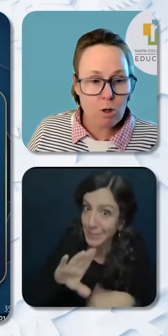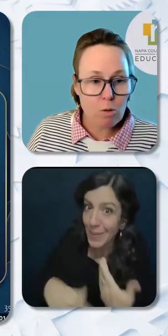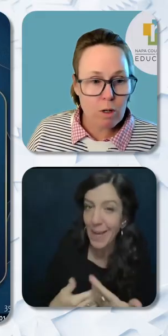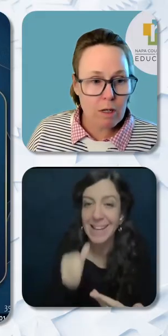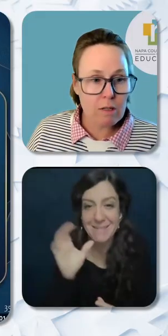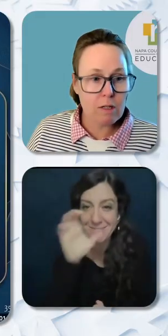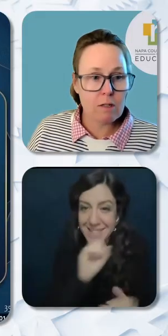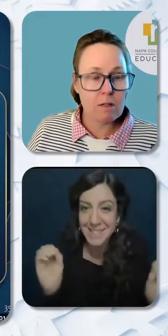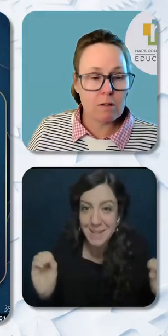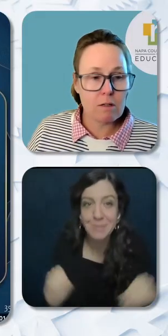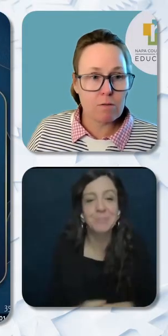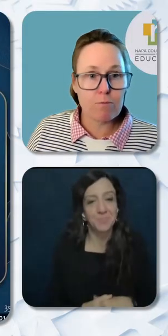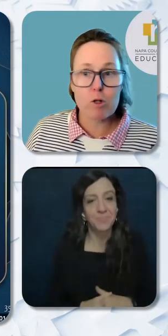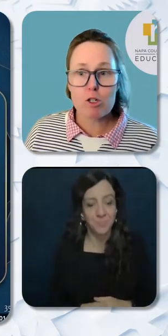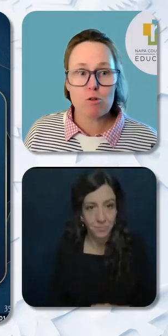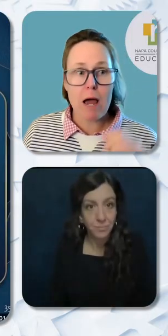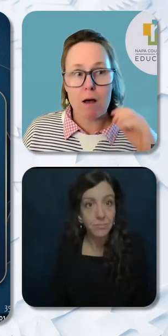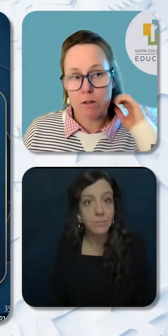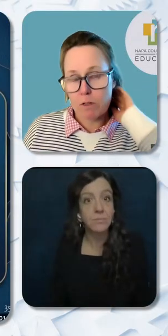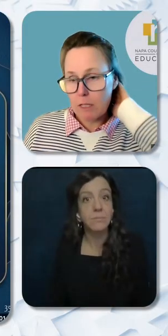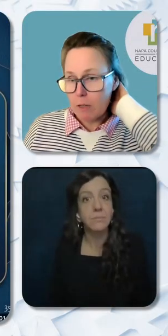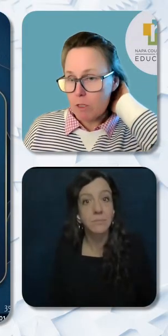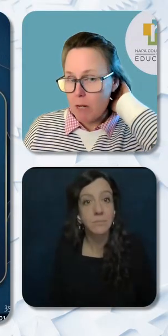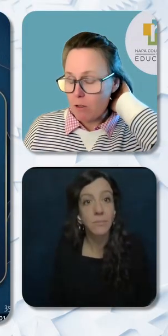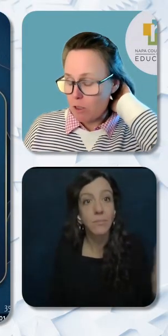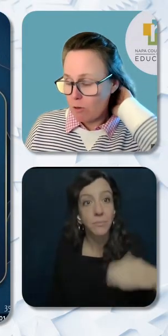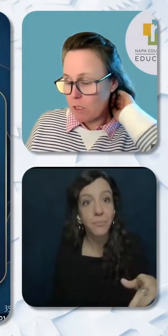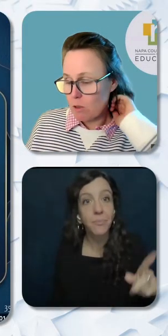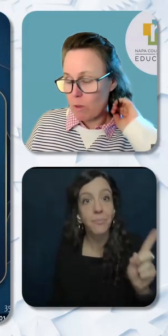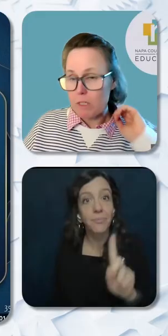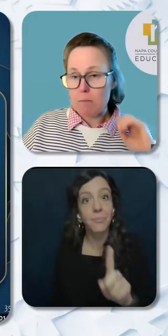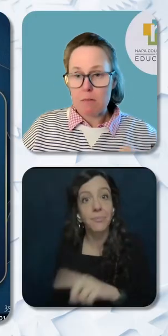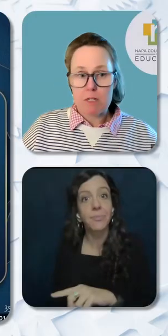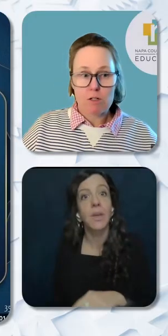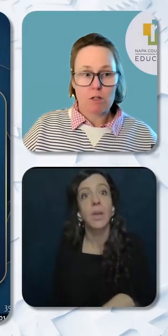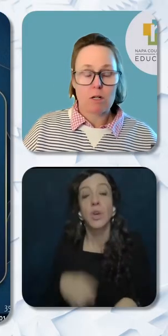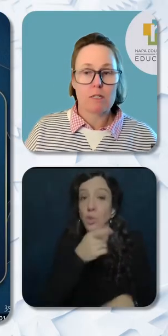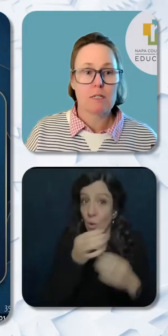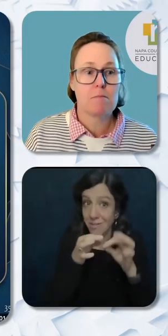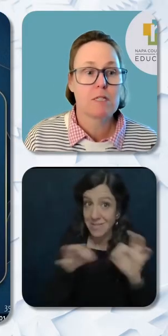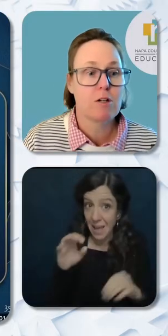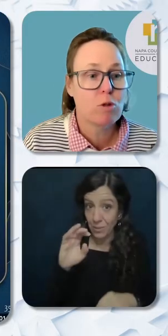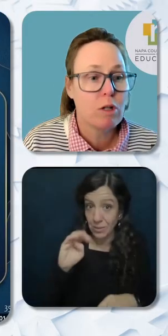And so, the… first round of… the language milestones is going to be administered on the same